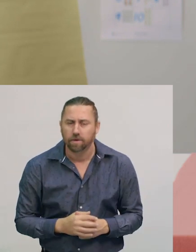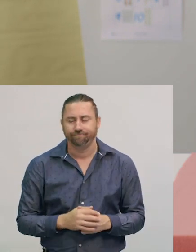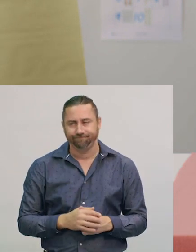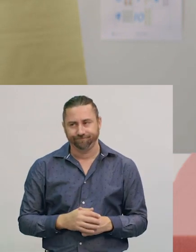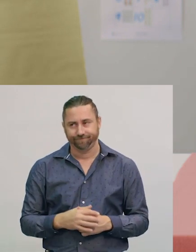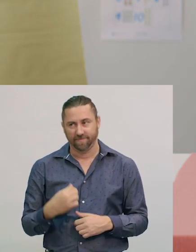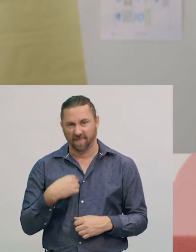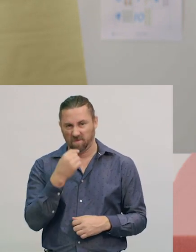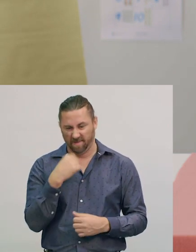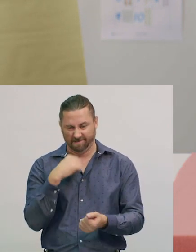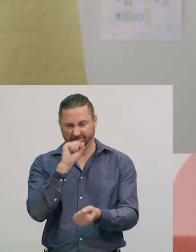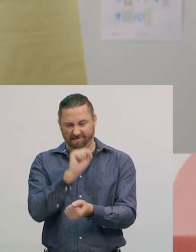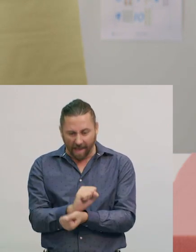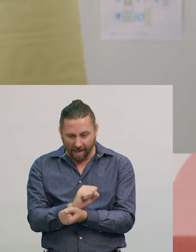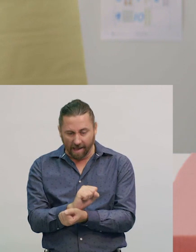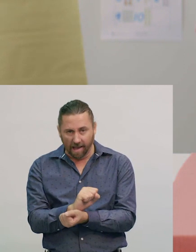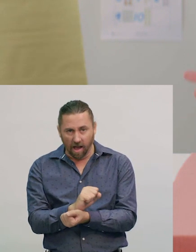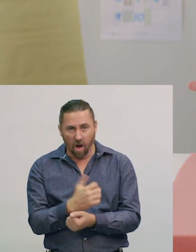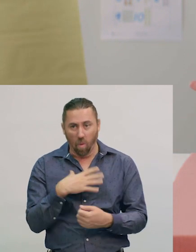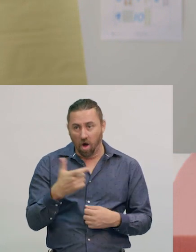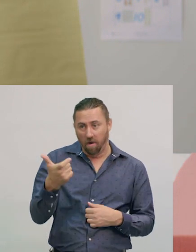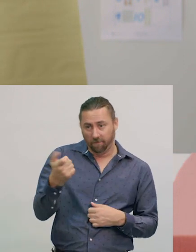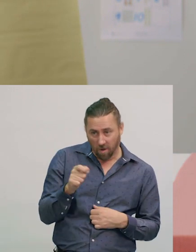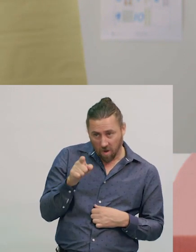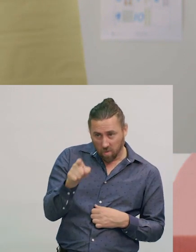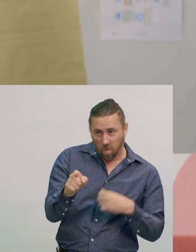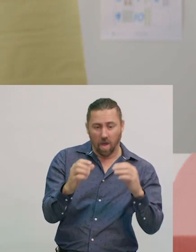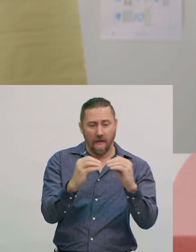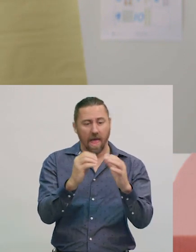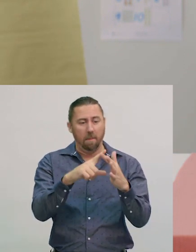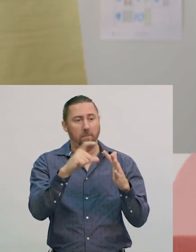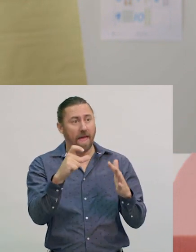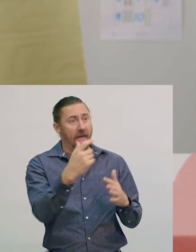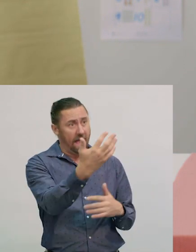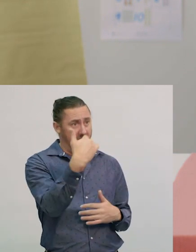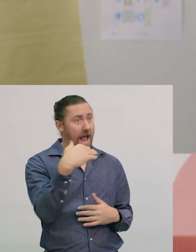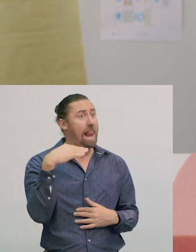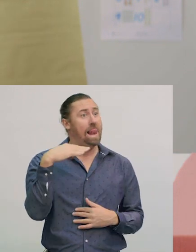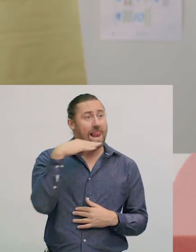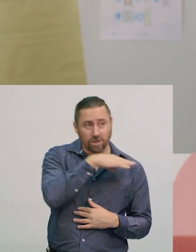I really want to invite both you and our friend Bec to lunch, but when I set the table,